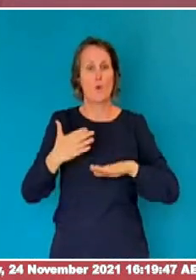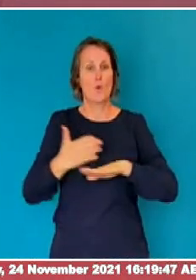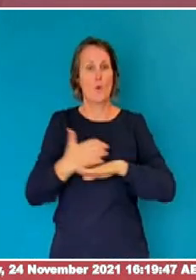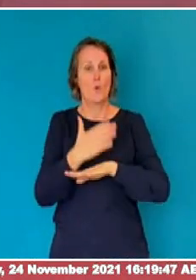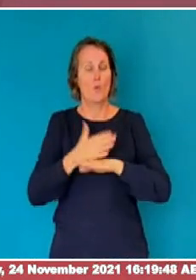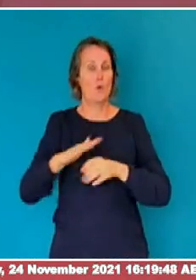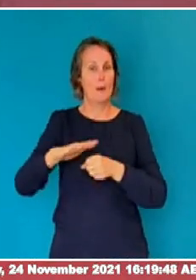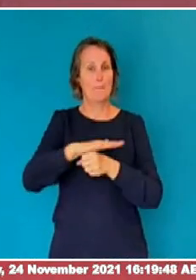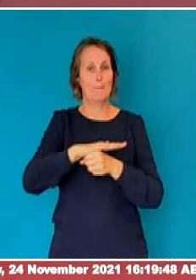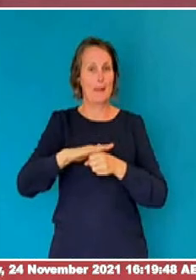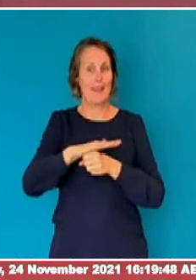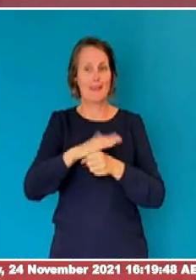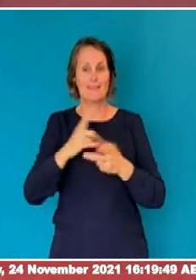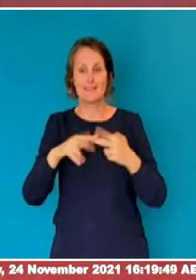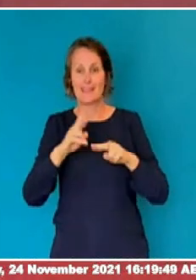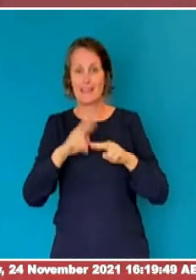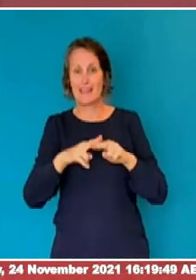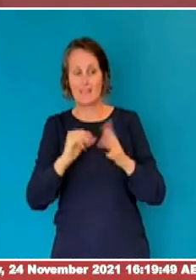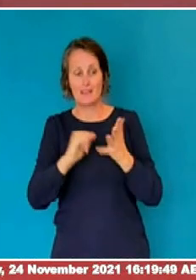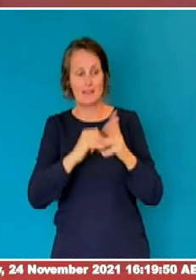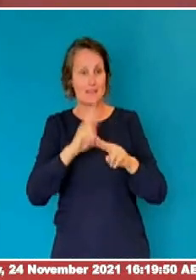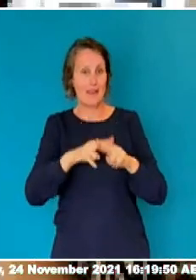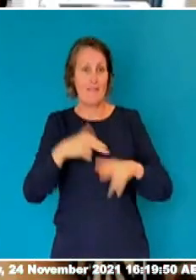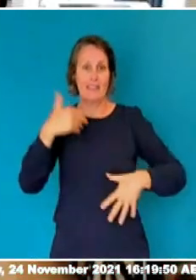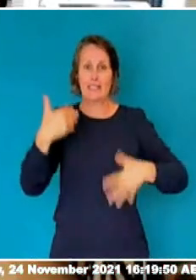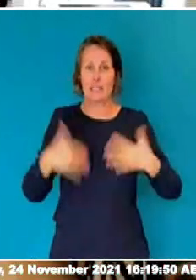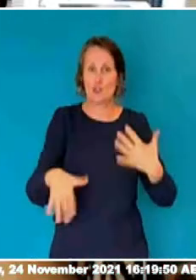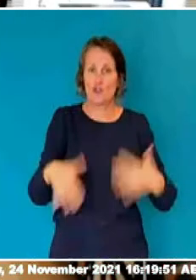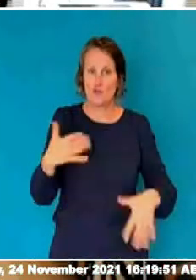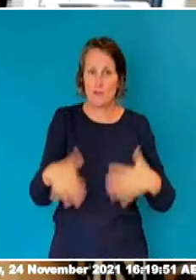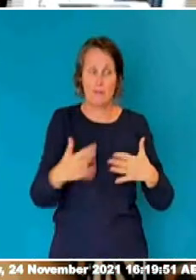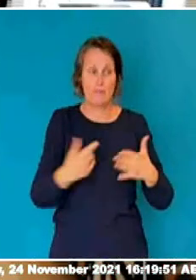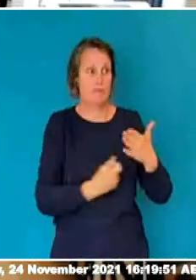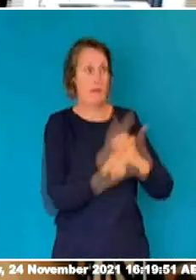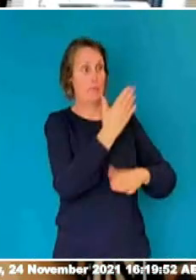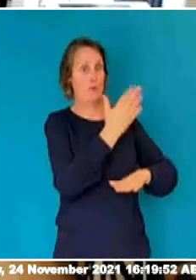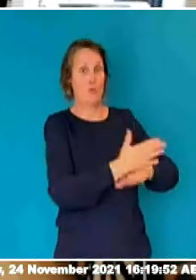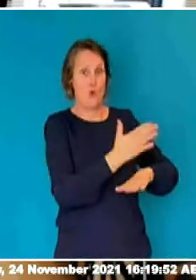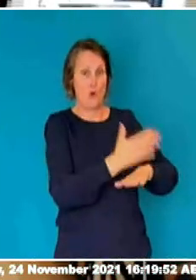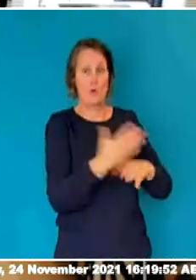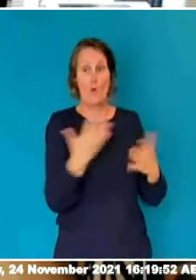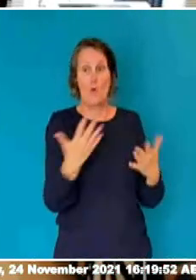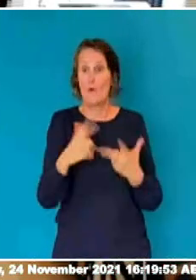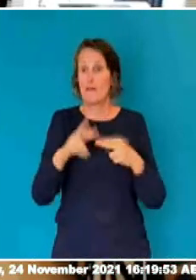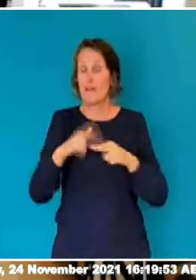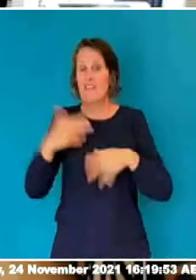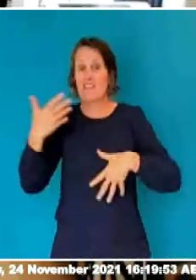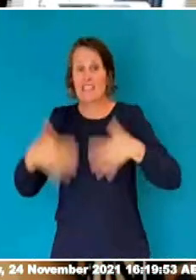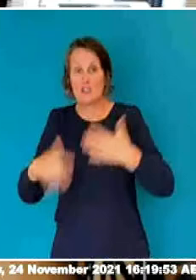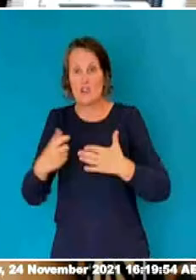for injured workers in the workplace compared with people injured outside the